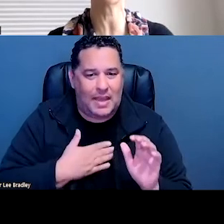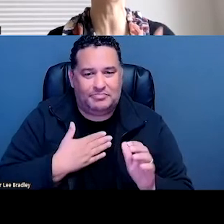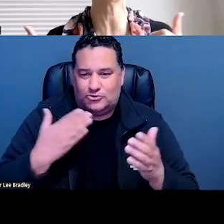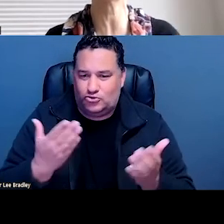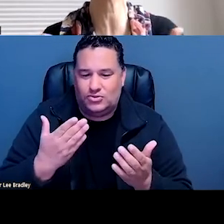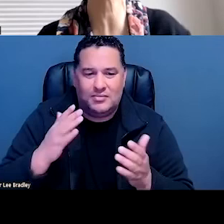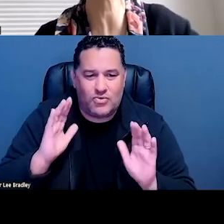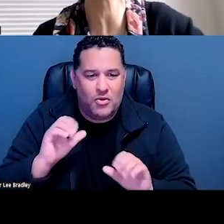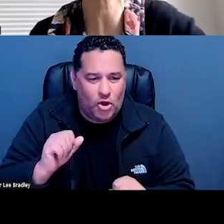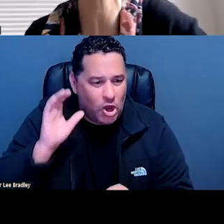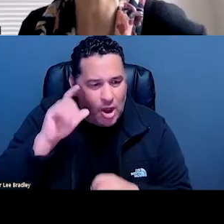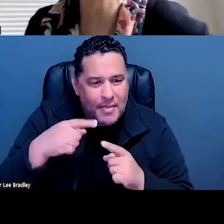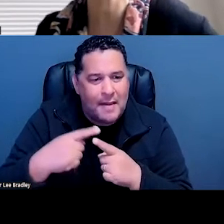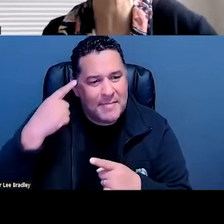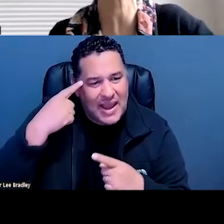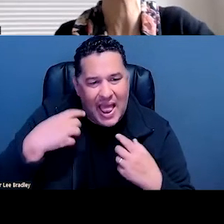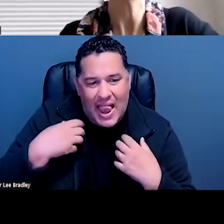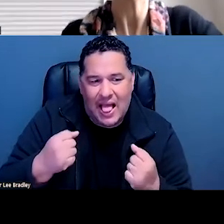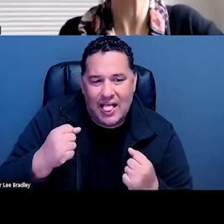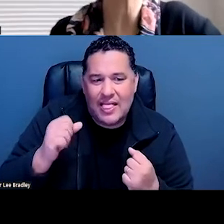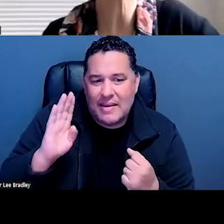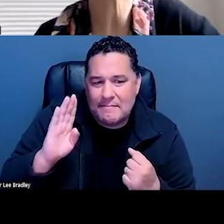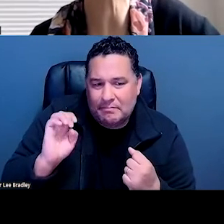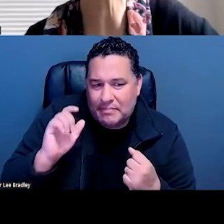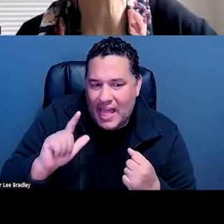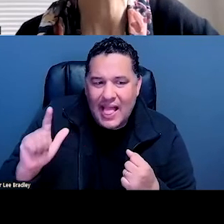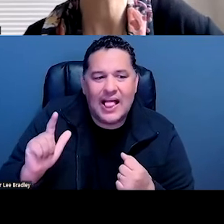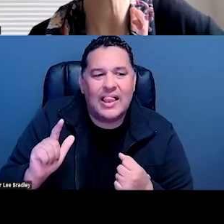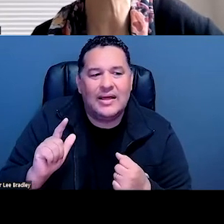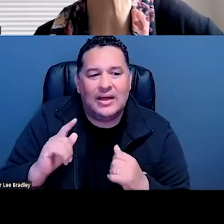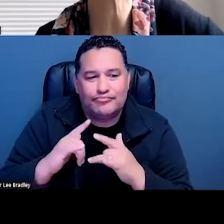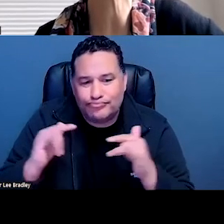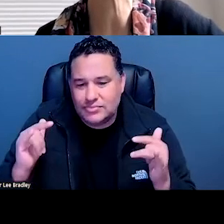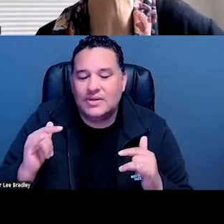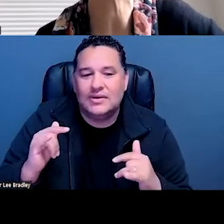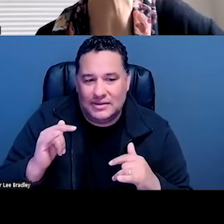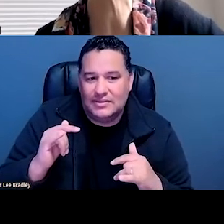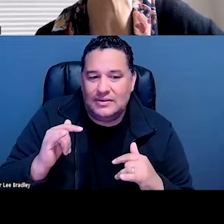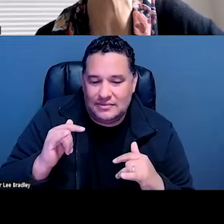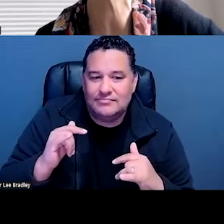. > ALL RIGHT, GREAT. THANK YOU FOR INVITING ME. GREAT TO BE HERE. I LOVE WE GOT TO HEAR ABOUT MENTAL HEALTH BELL. AN THE